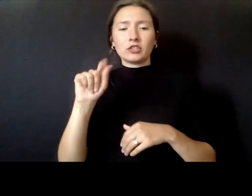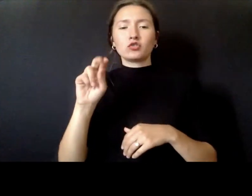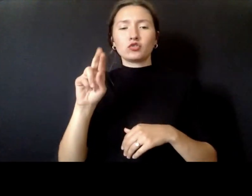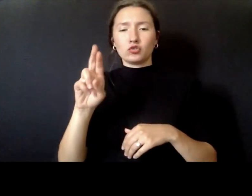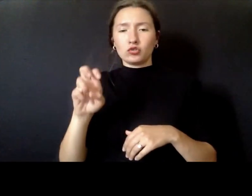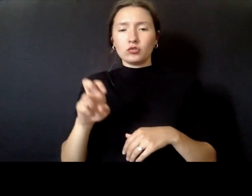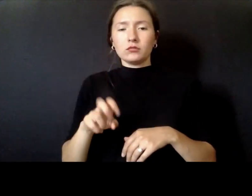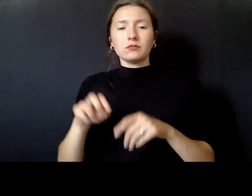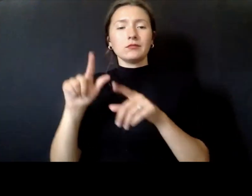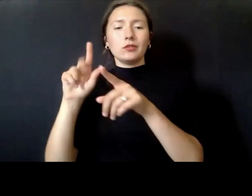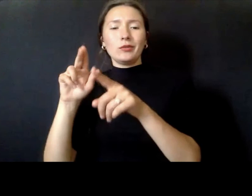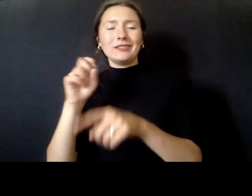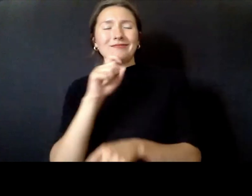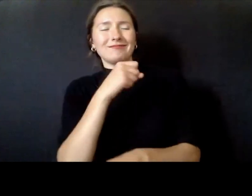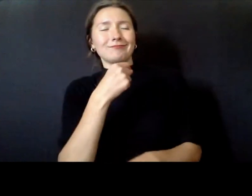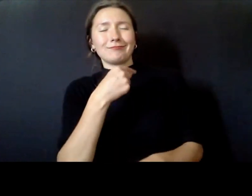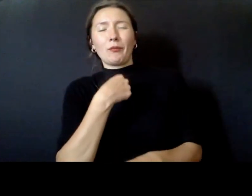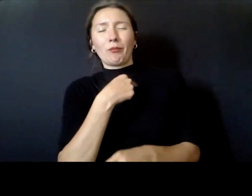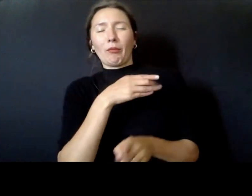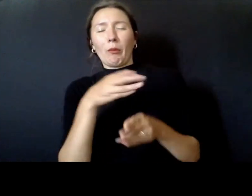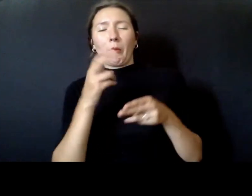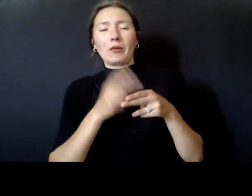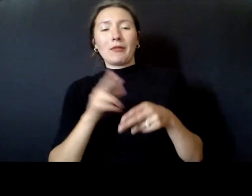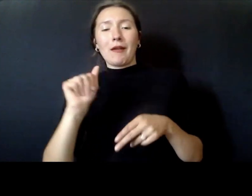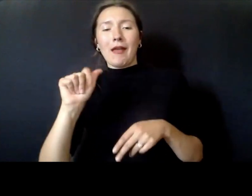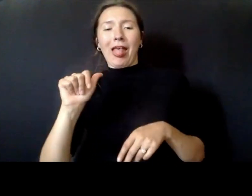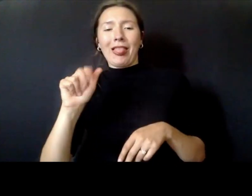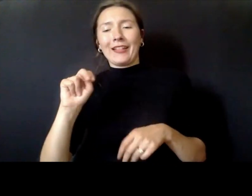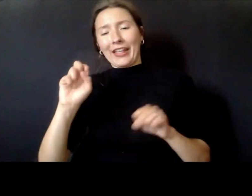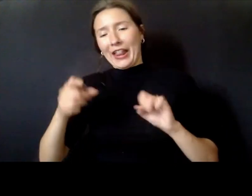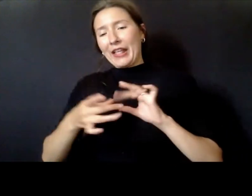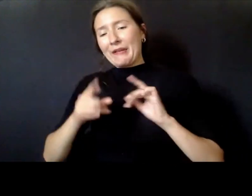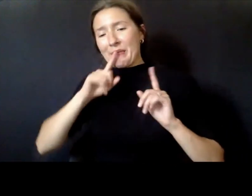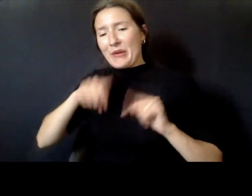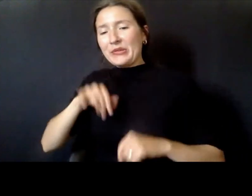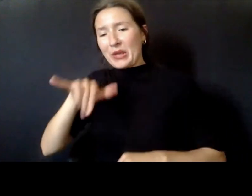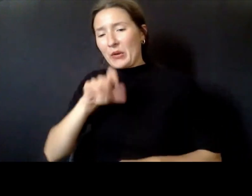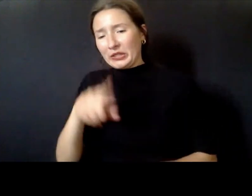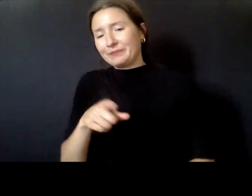going to system preferences and accessibility and um you should be able to find that